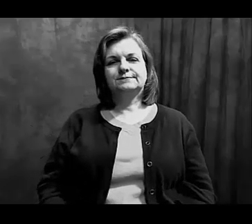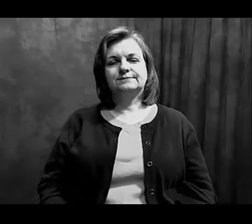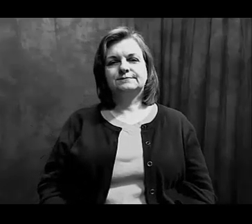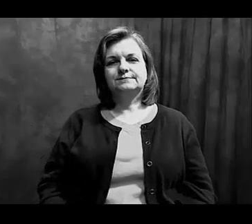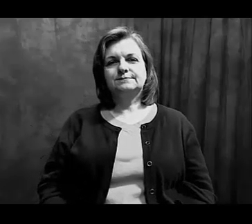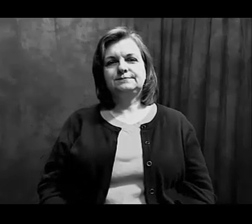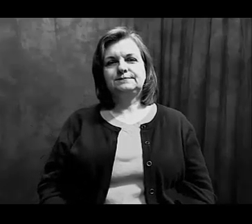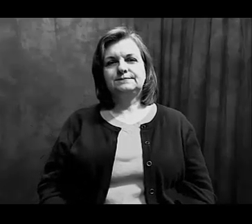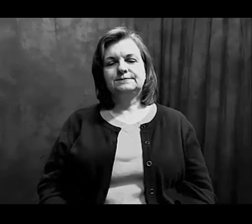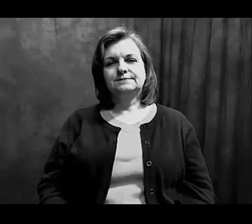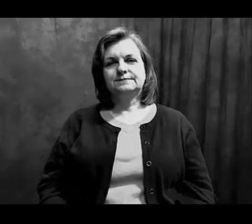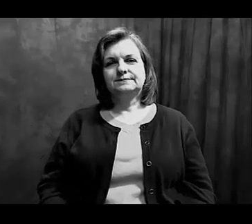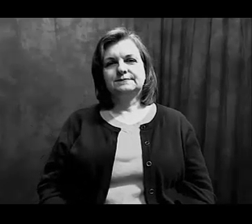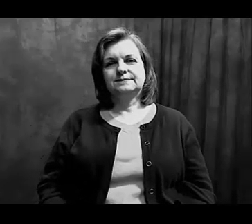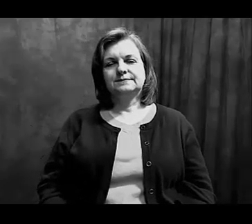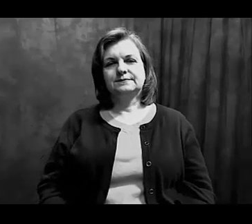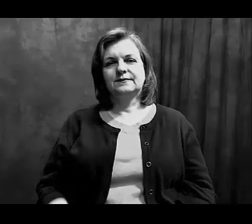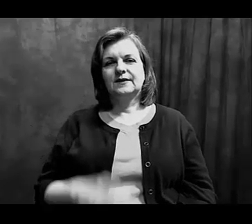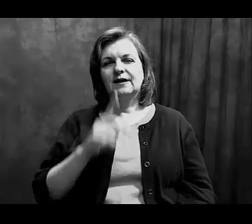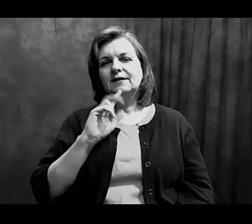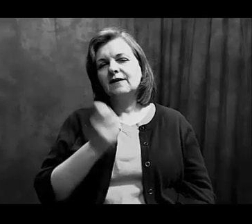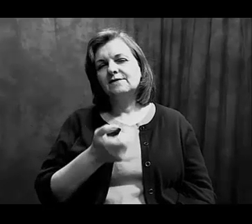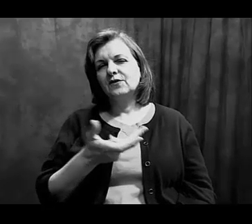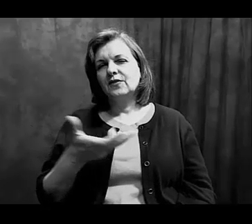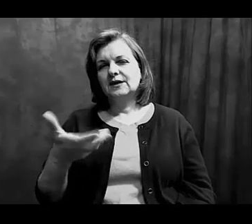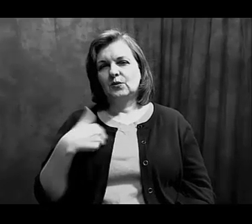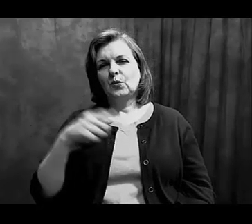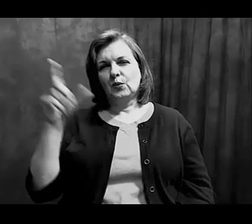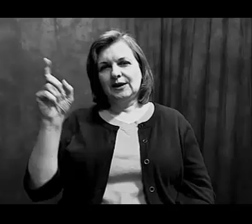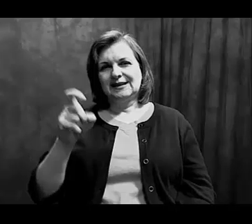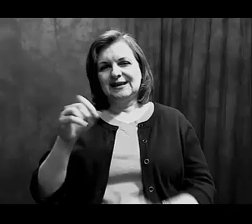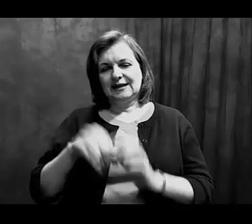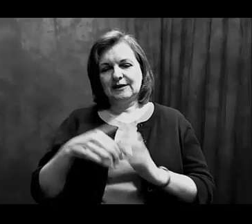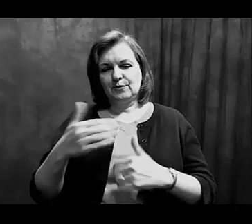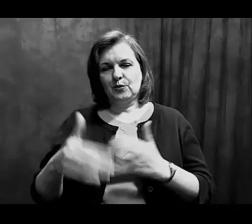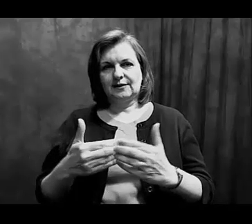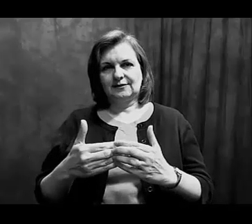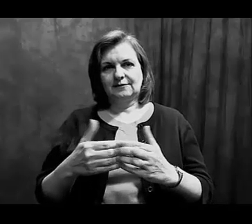we are going to need it a couple of players in this other than the cell itself